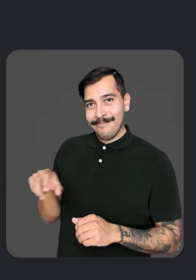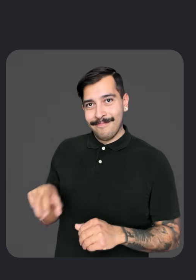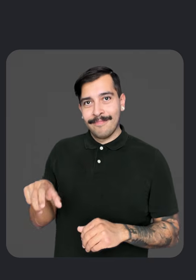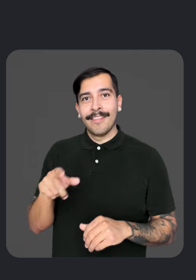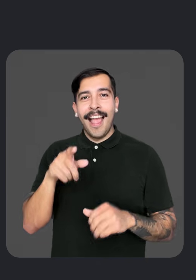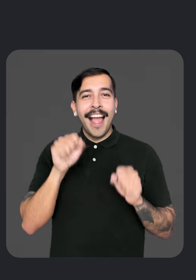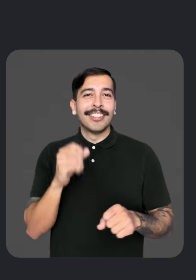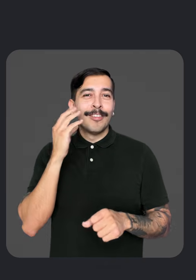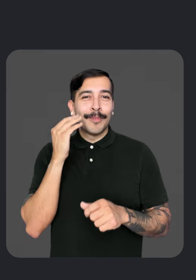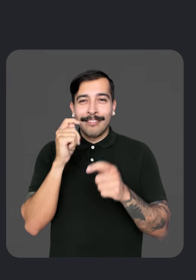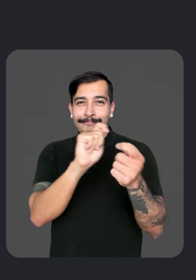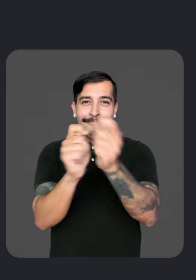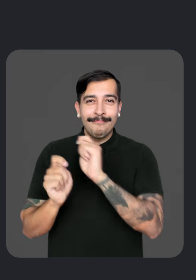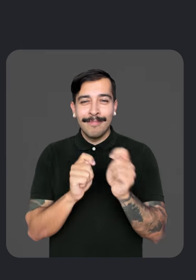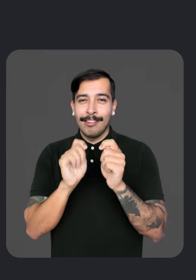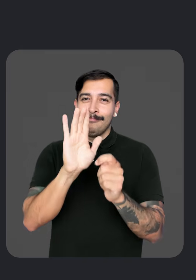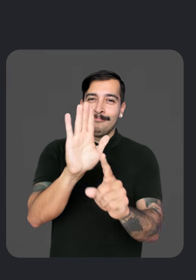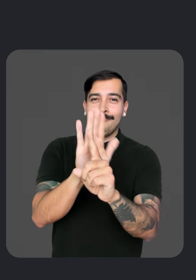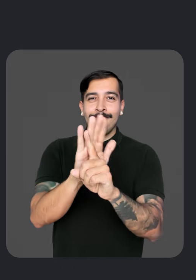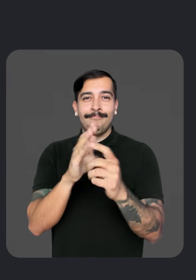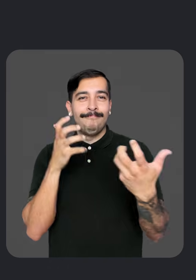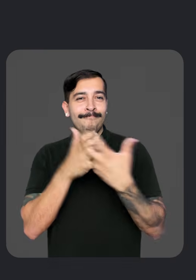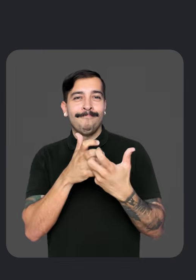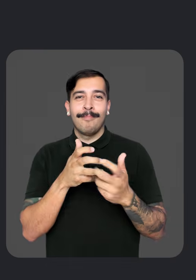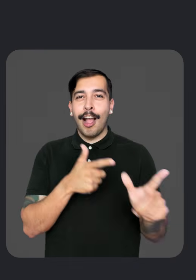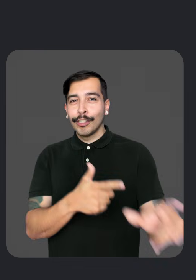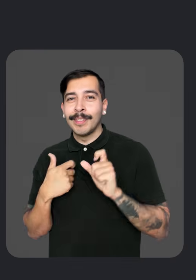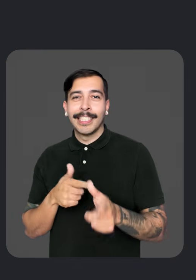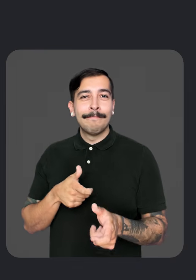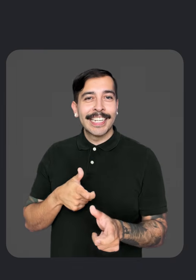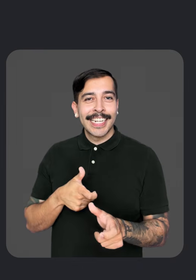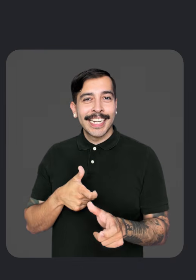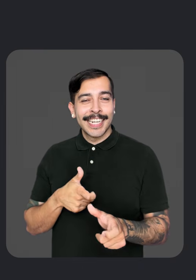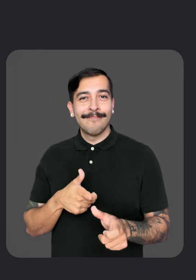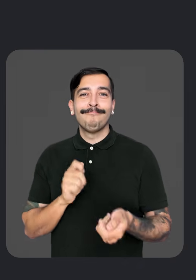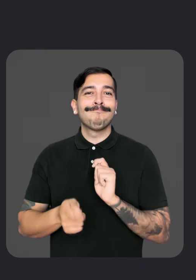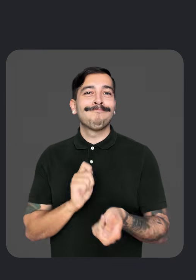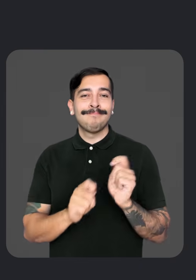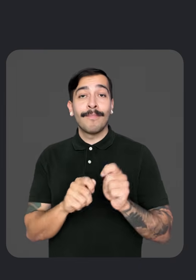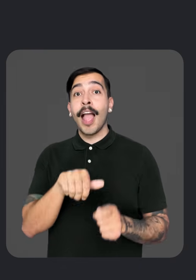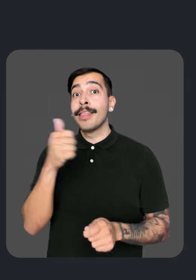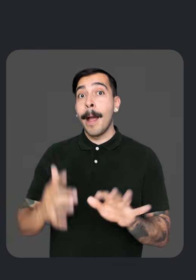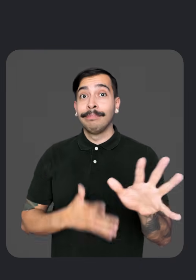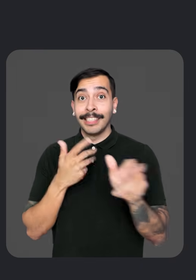rather than a mouse, can now experience custom cursor acceleration and speed. In another update